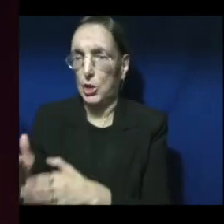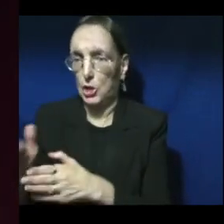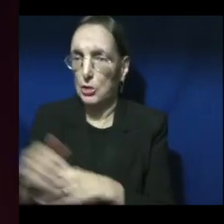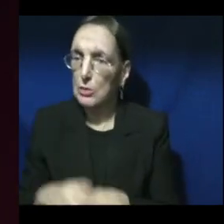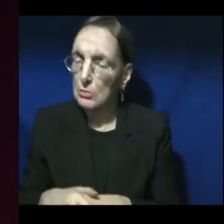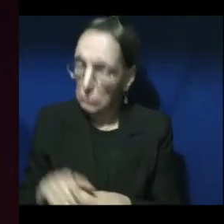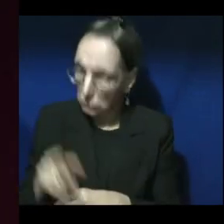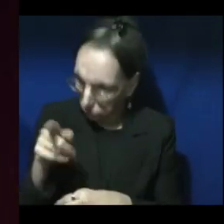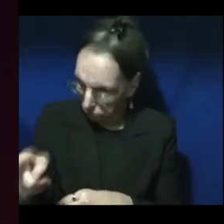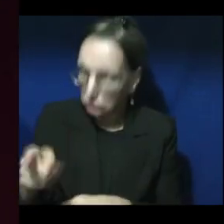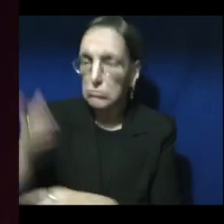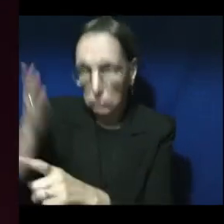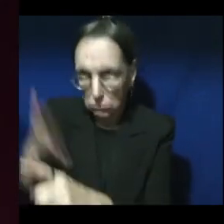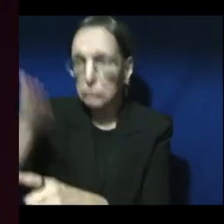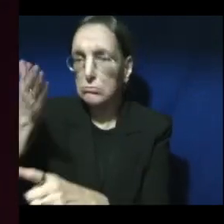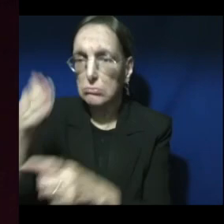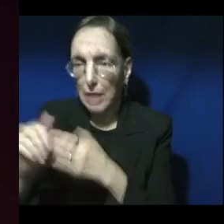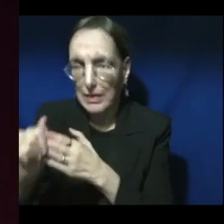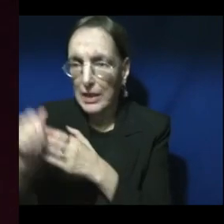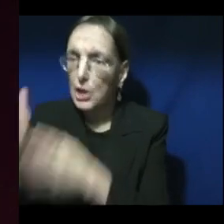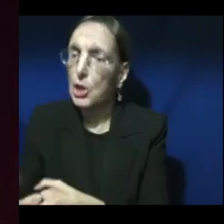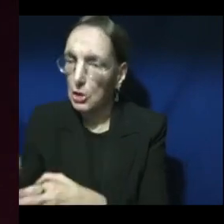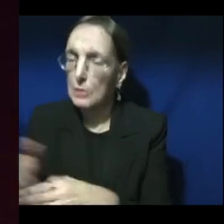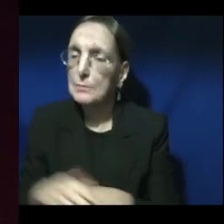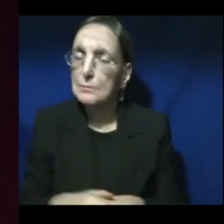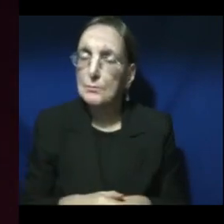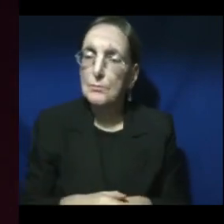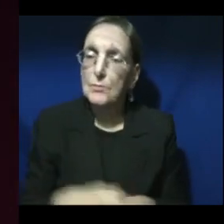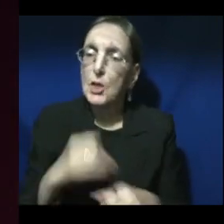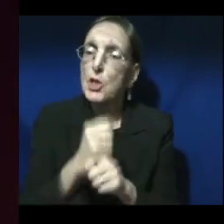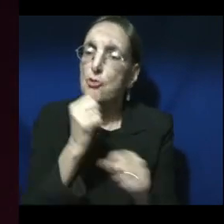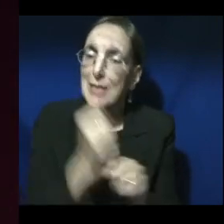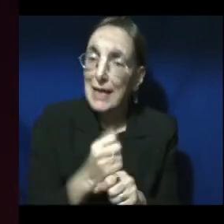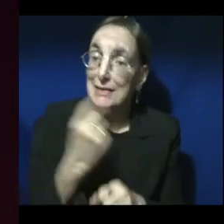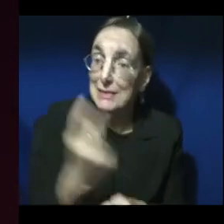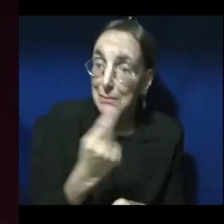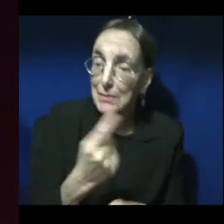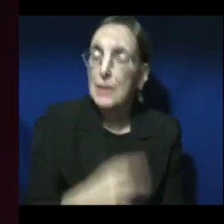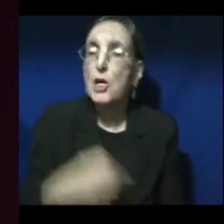they don’t just create stuff. They are creators. Now it is a job, right? Sounds like a stable part